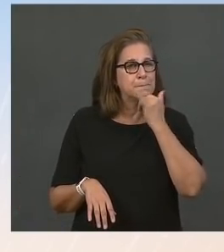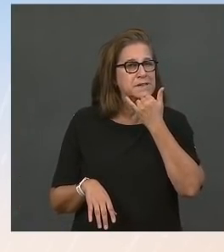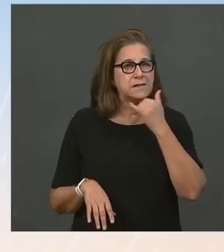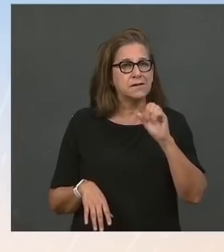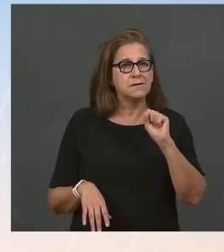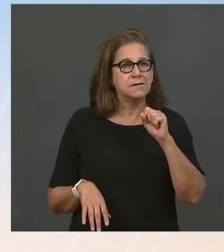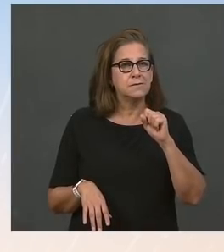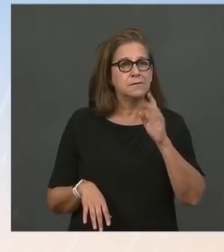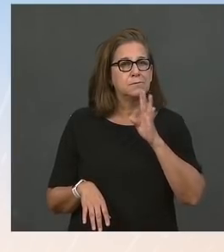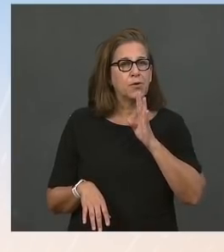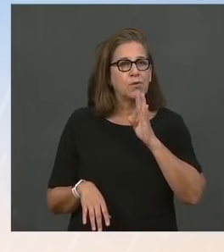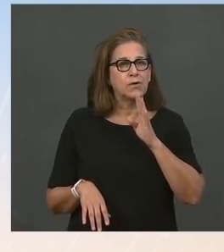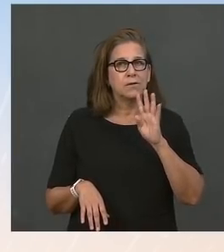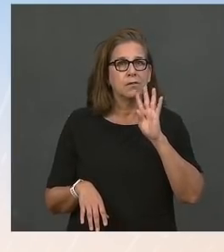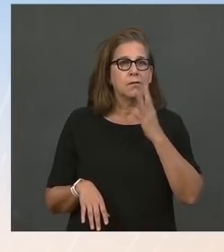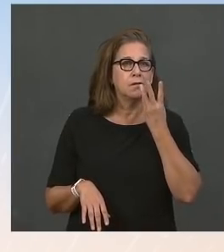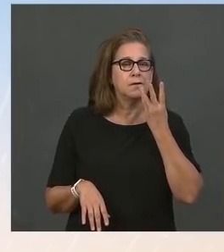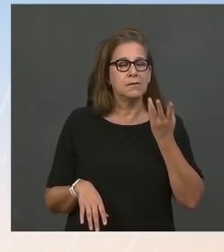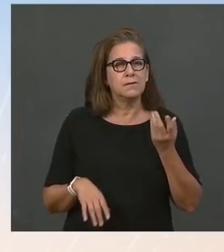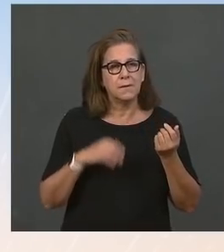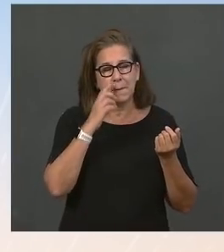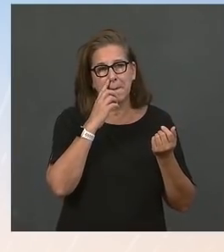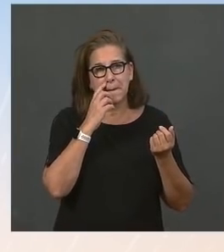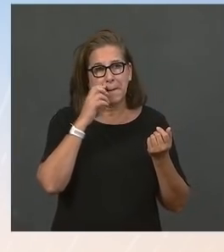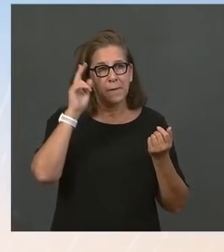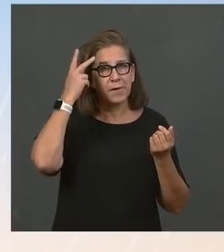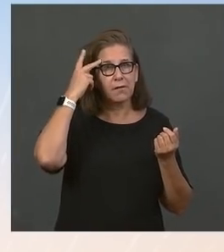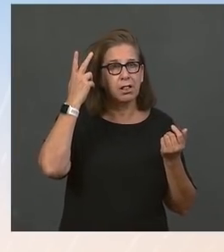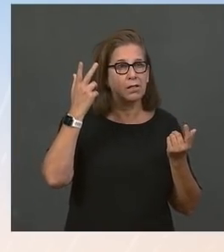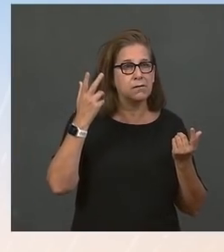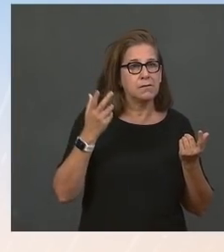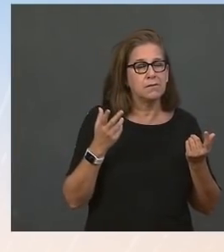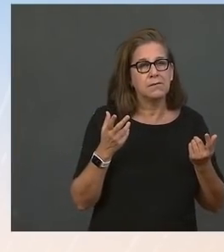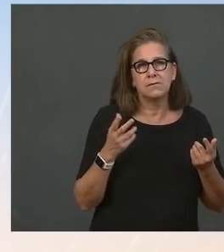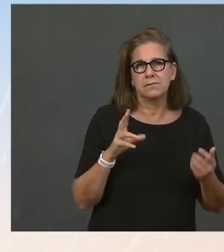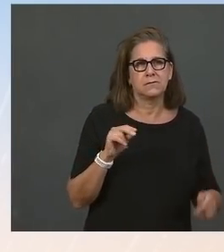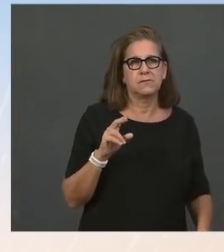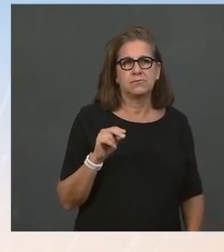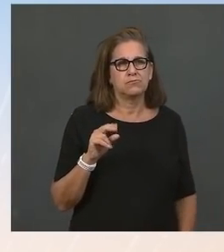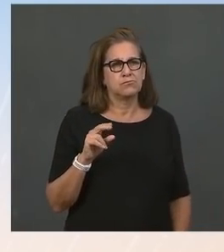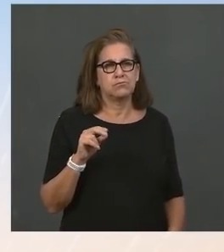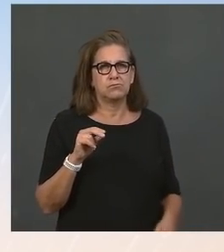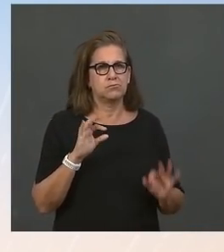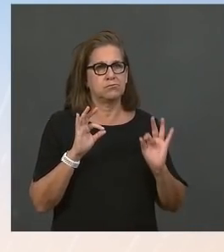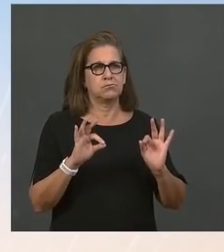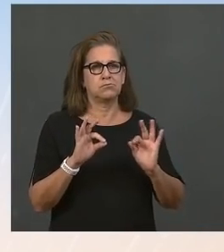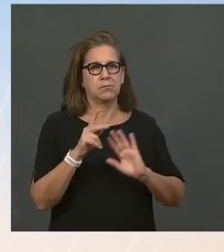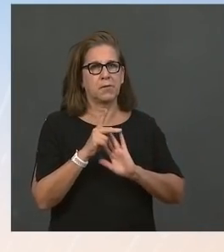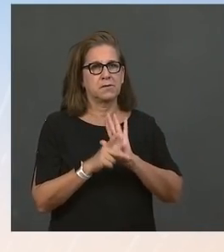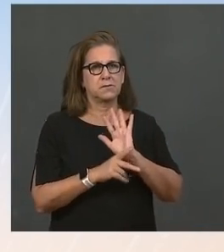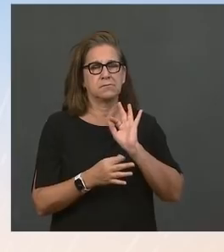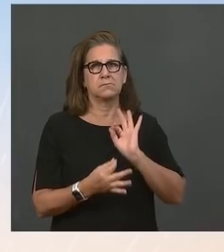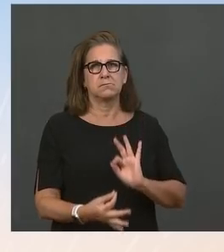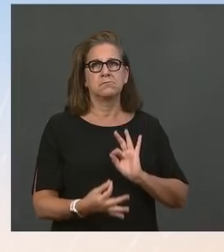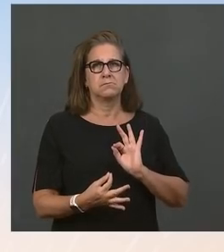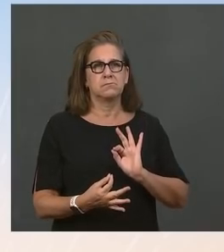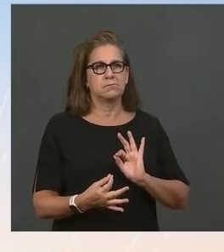Ms. Psaki: His policy has not changed -- The Press: I know you said that -- Ms. Psaki: But that's, I think, important for people to know and understand. Go ahead. The Press: Jen, a quick question --